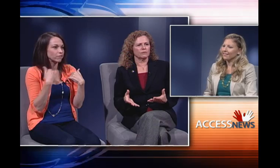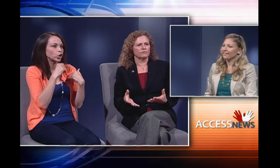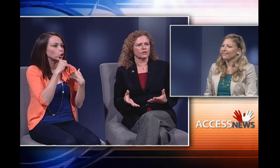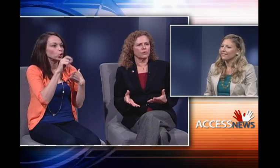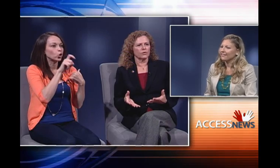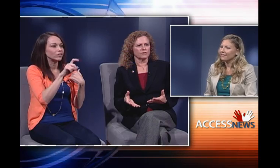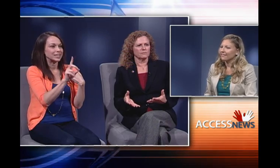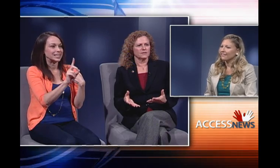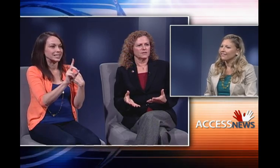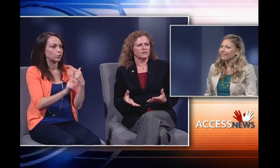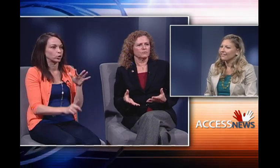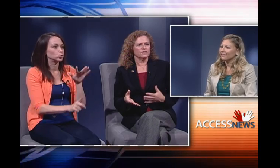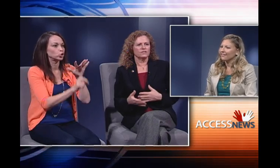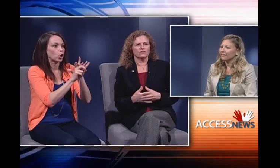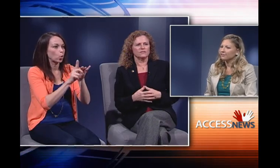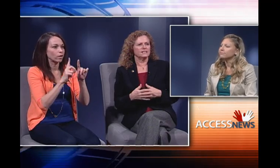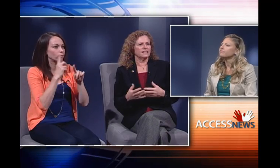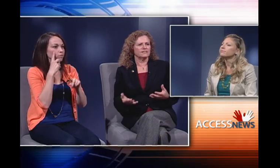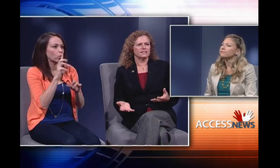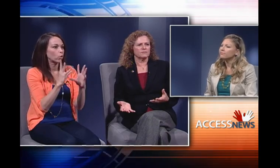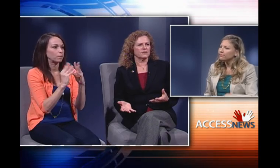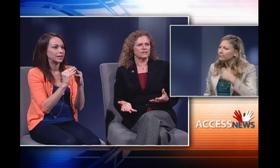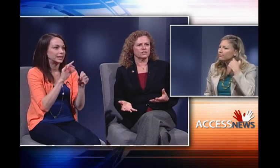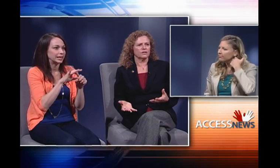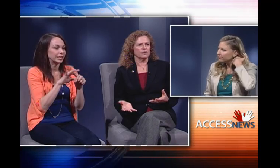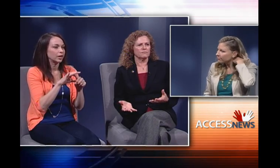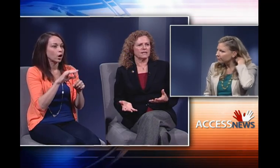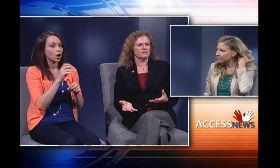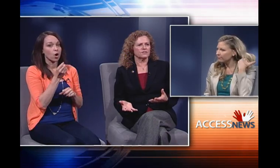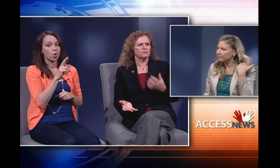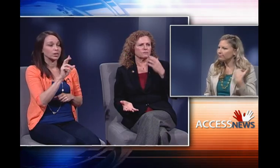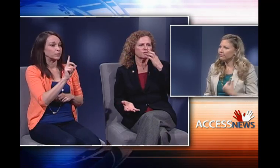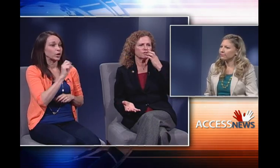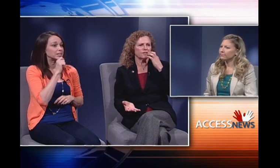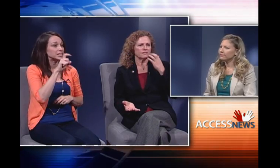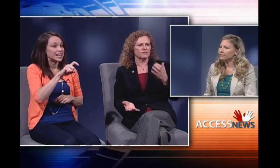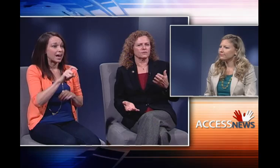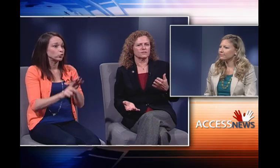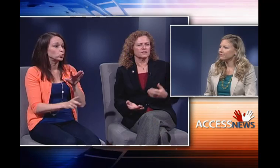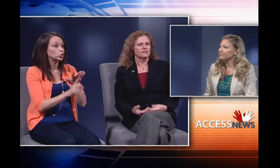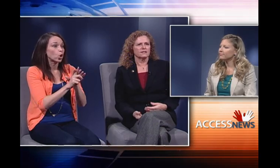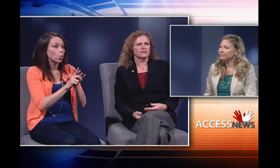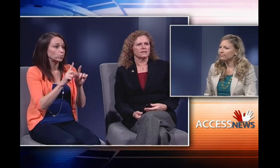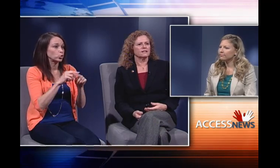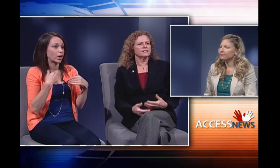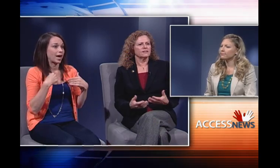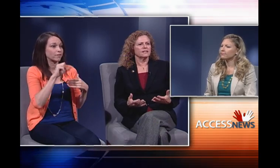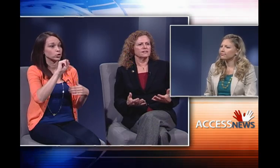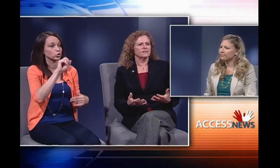up for a quorum, when you don't need to have a Democrat show up to have a super majority vote, clearly,